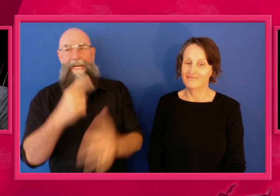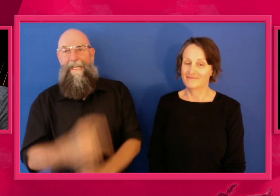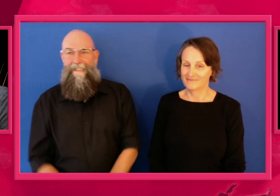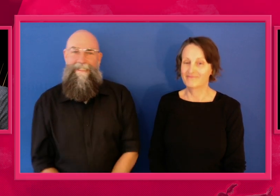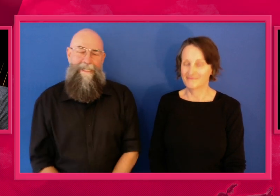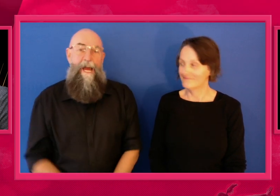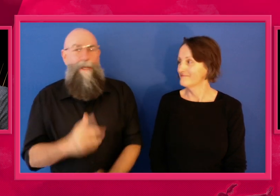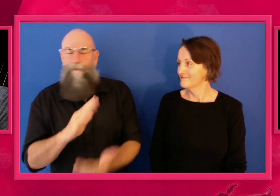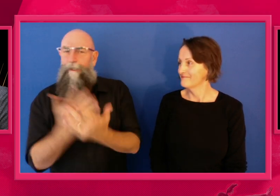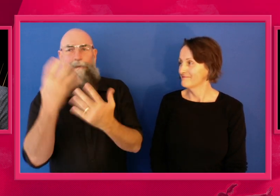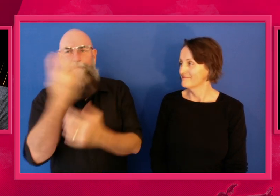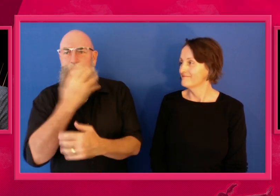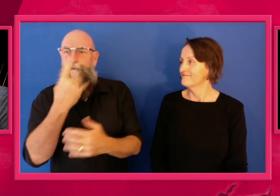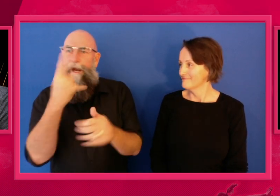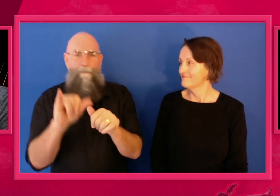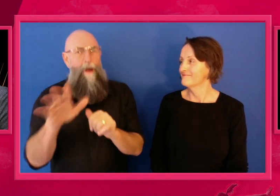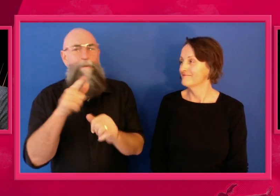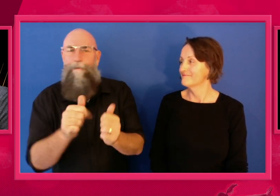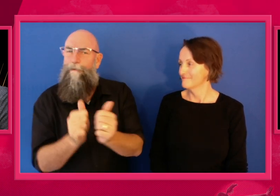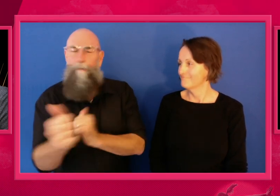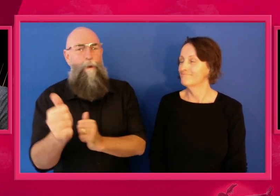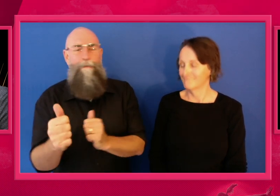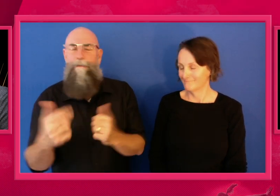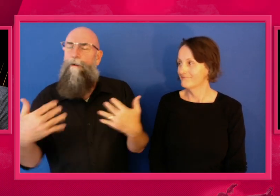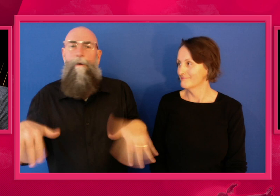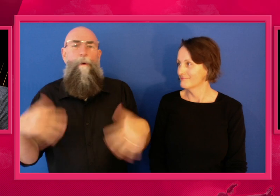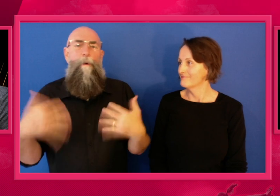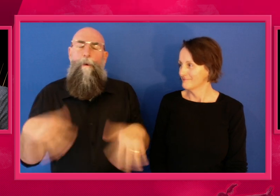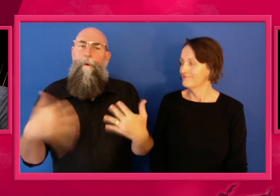one of those sports that is unique to the Paralympic movement. So we are sending all